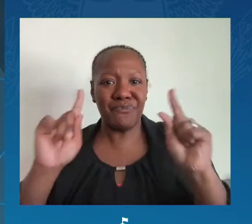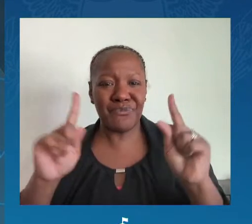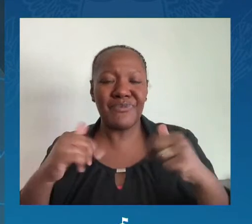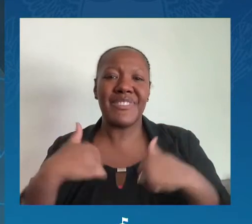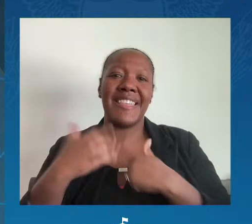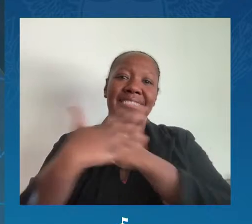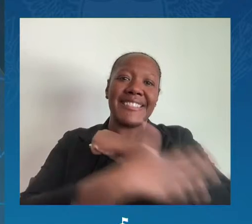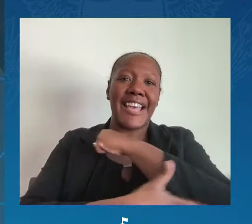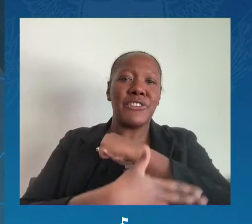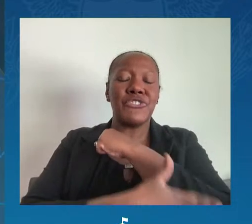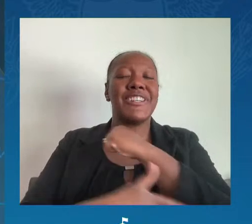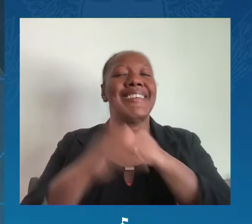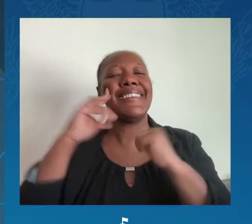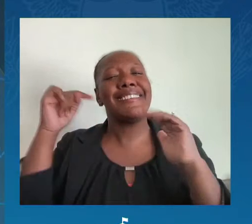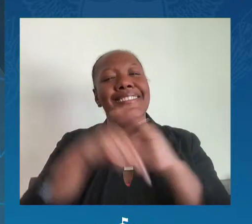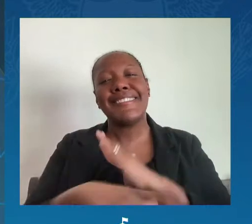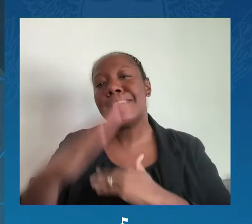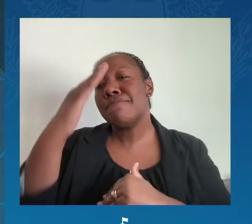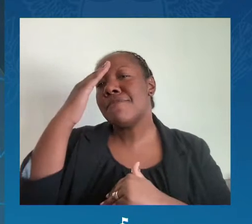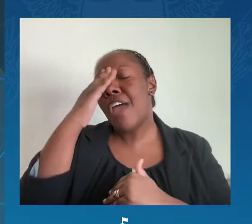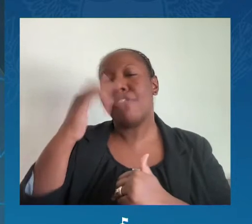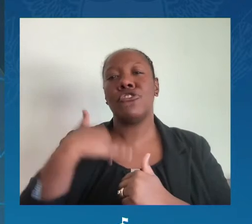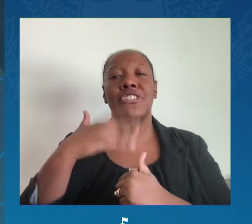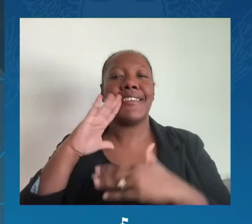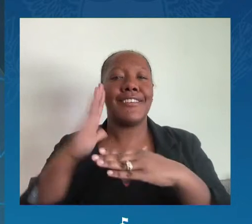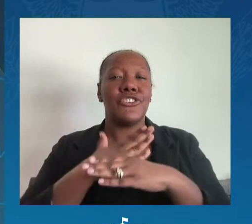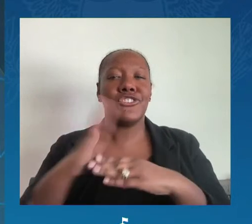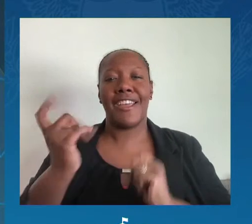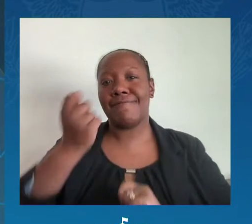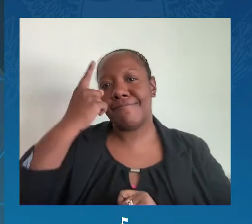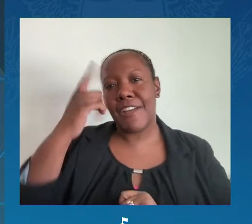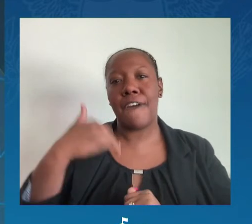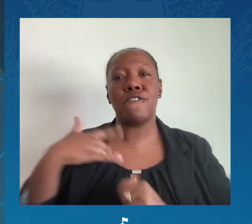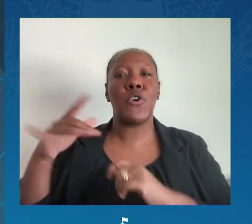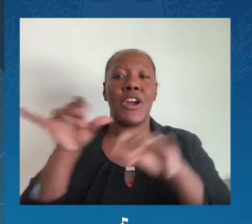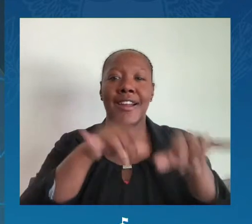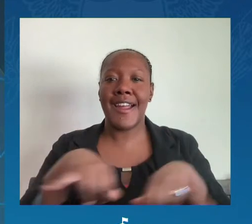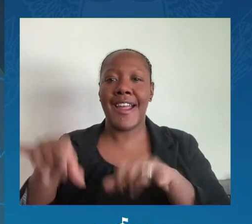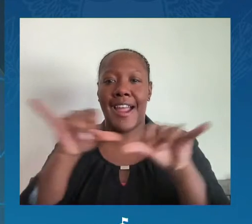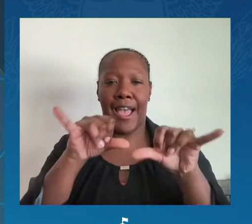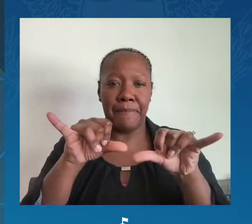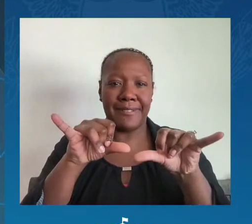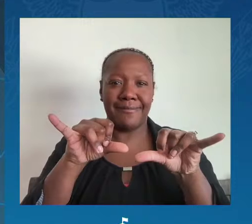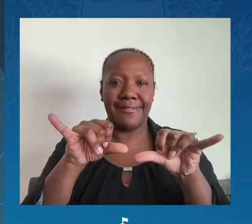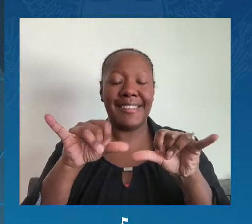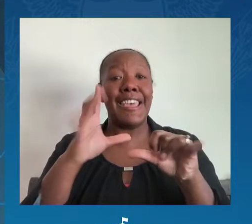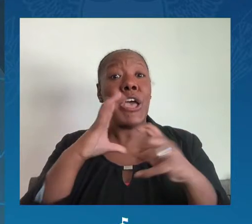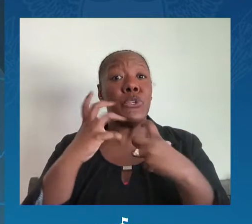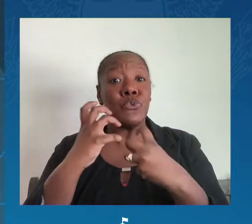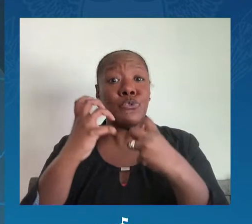and a shared sense of common aspiration. Strengthening this community. Community. At forums like this,